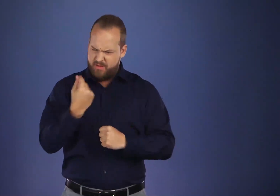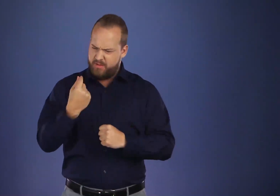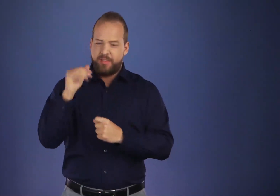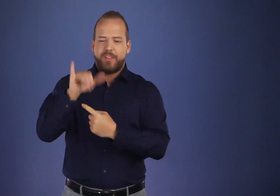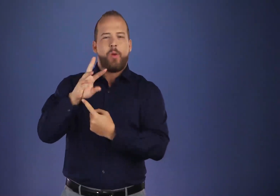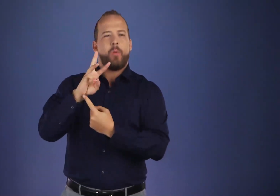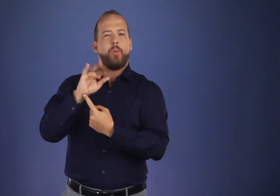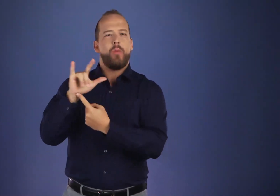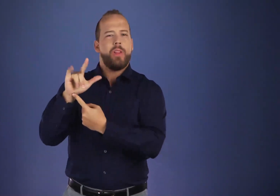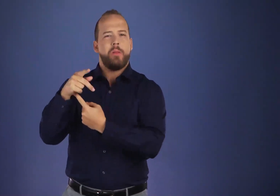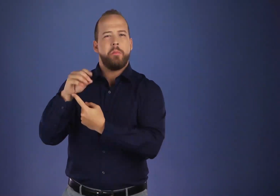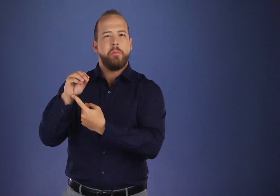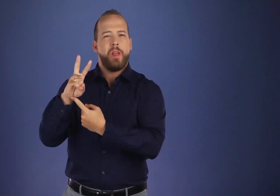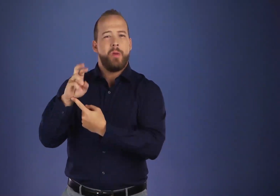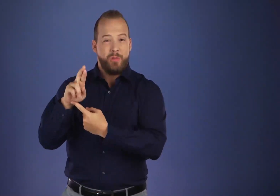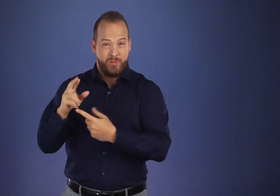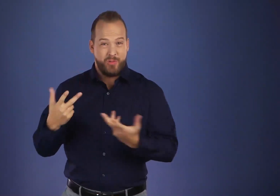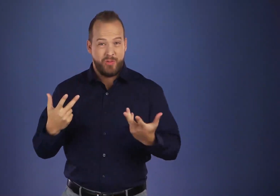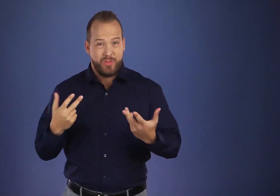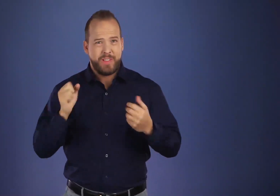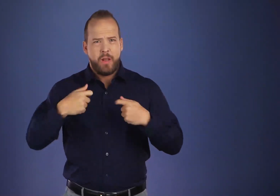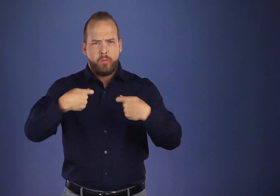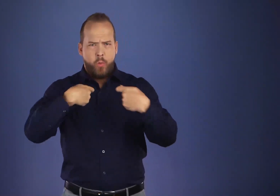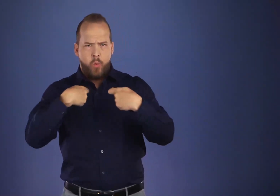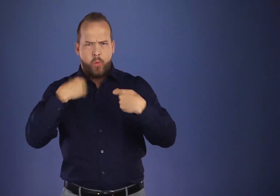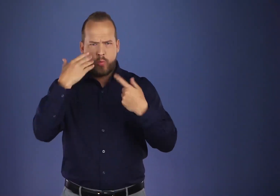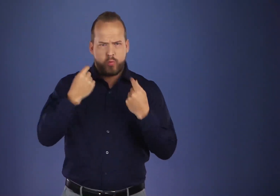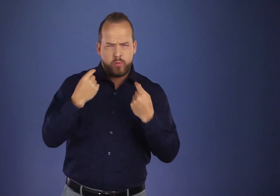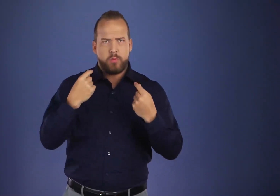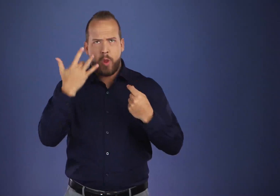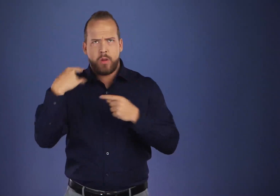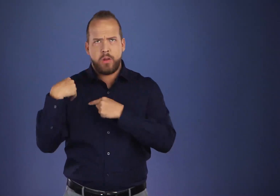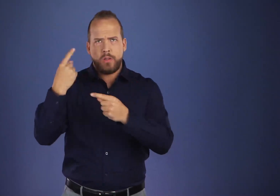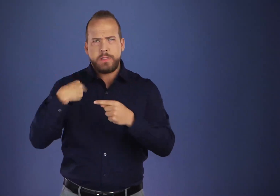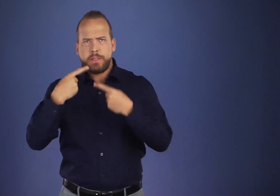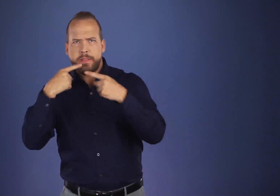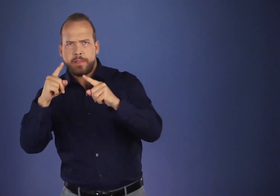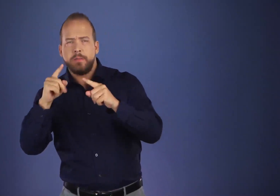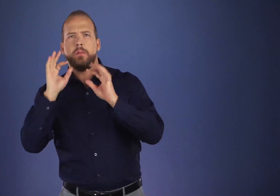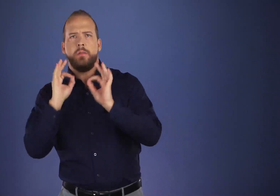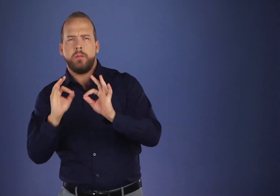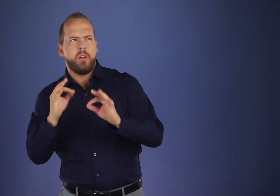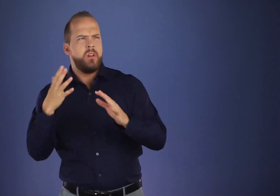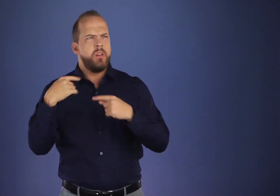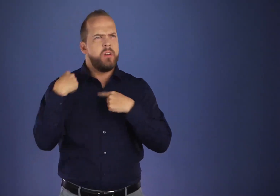We are certain that our intelligence, backed by willpower, can rightly control our inner lives